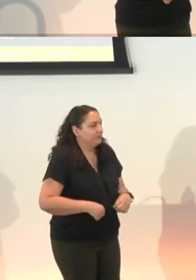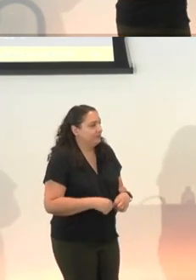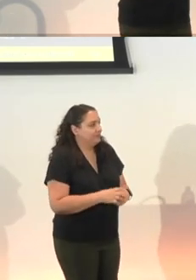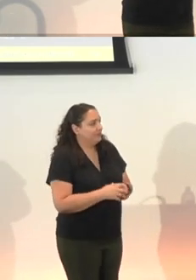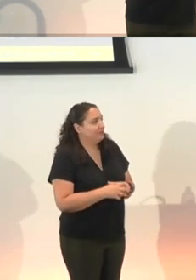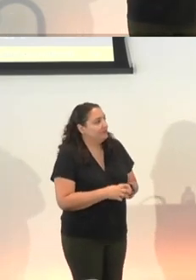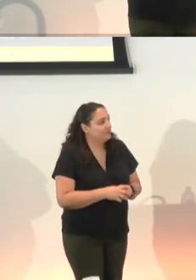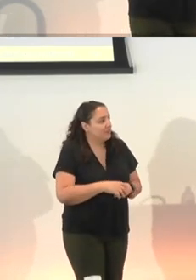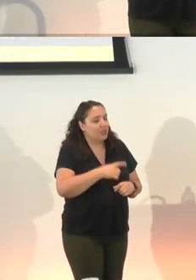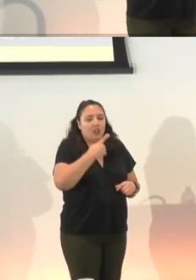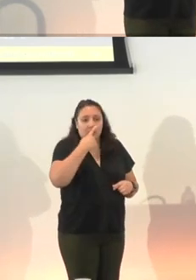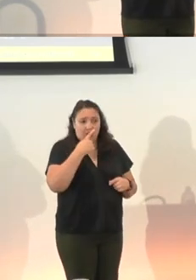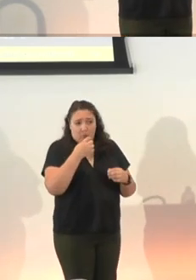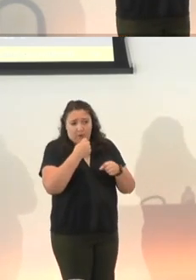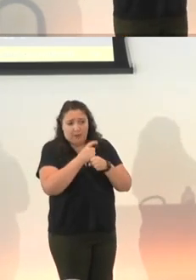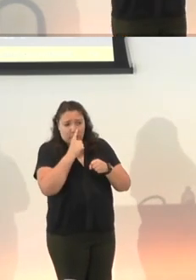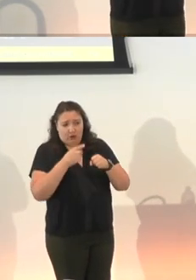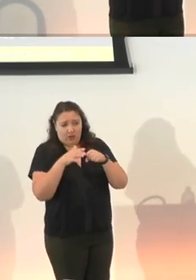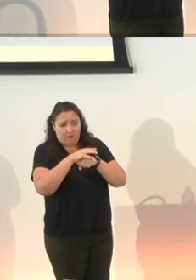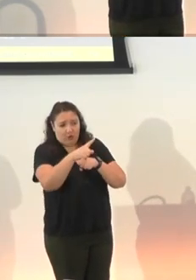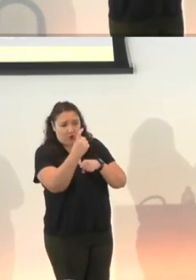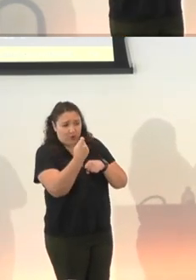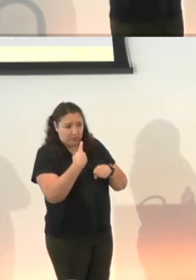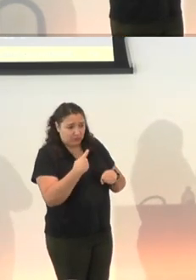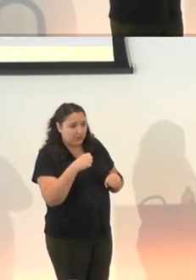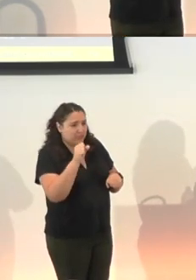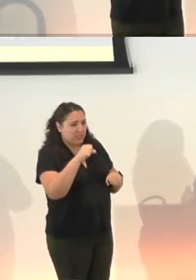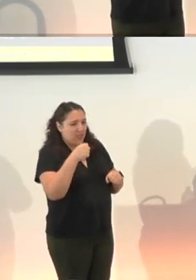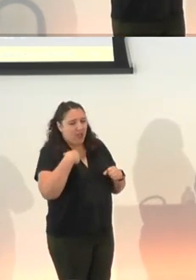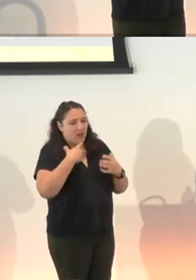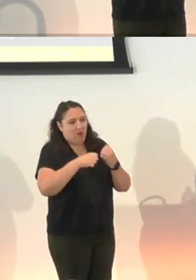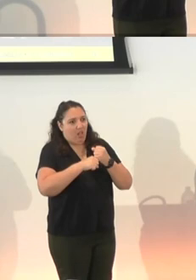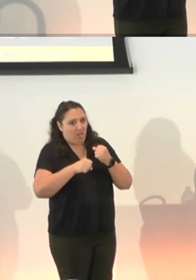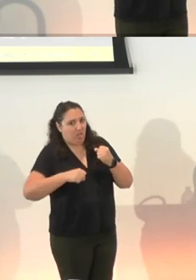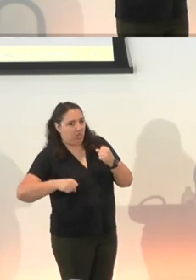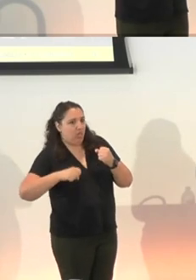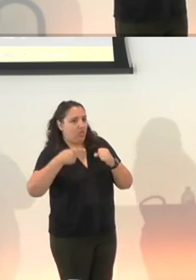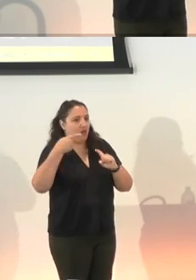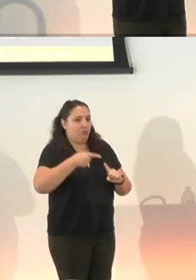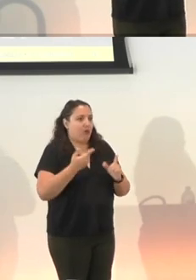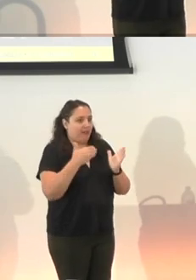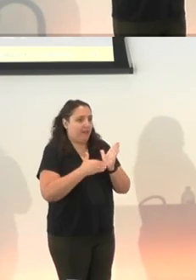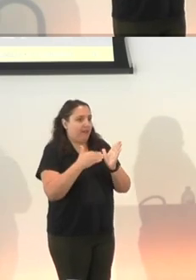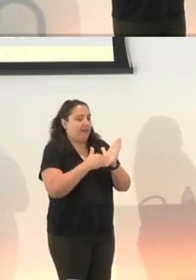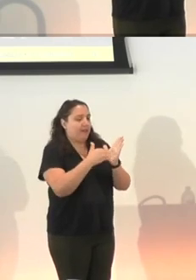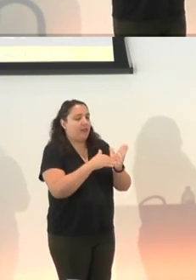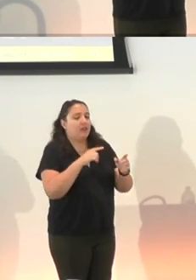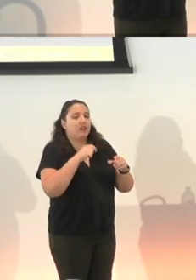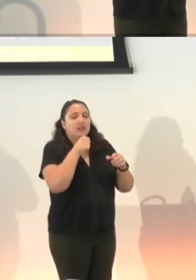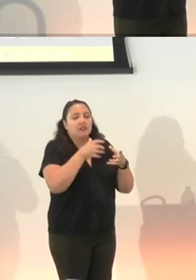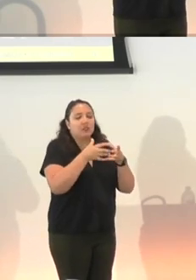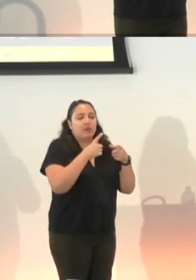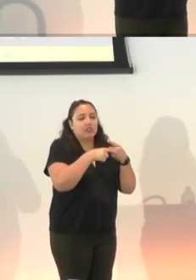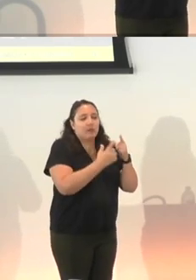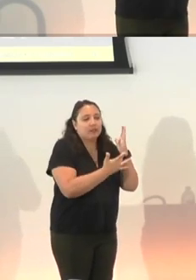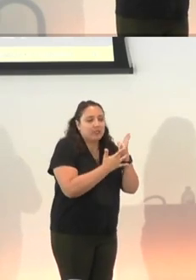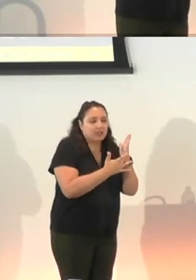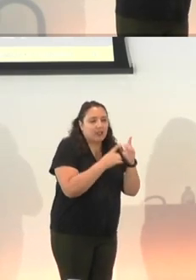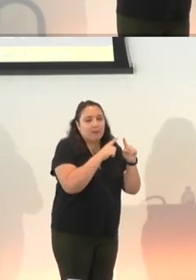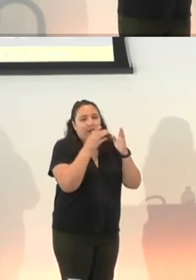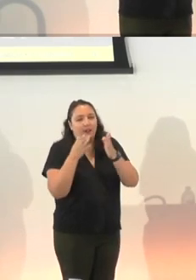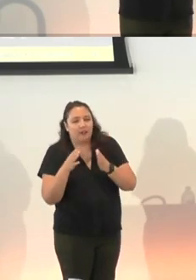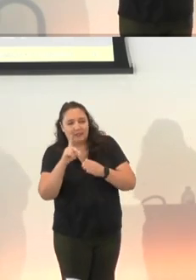yeah. I might add on but I'm interested not so much on the technology, on the data you send. So